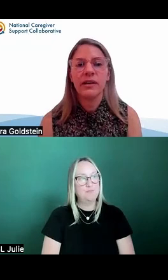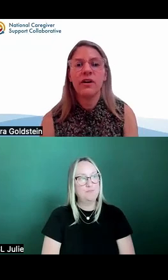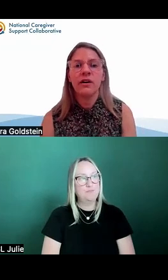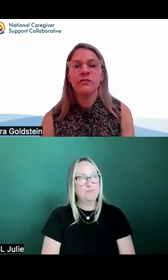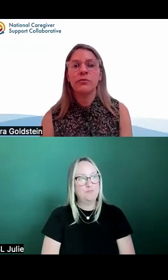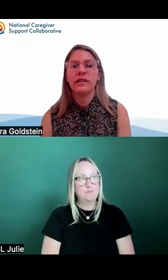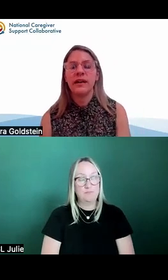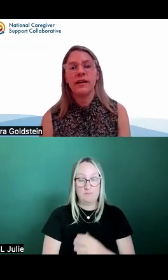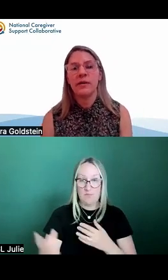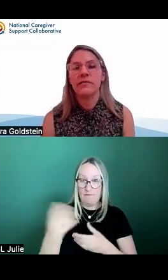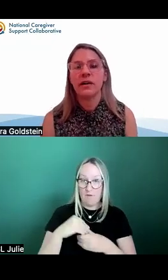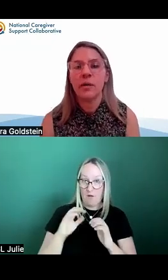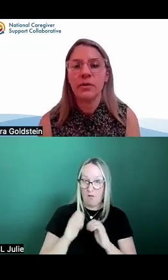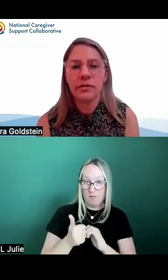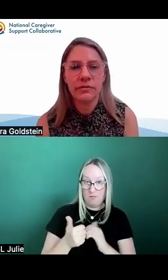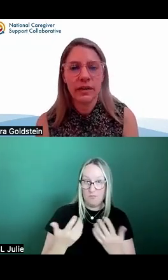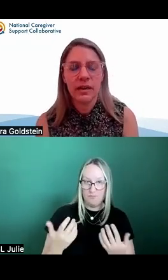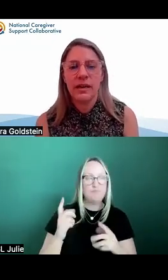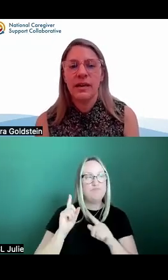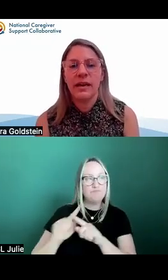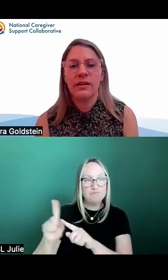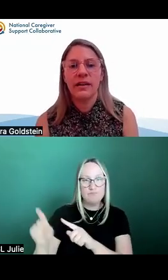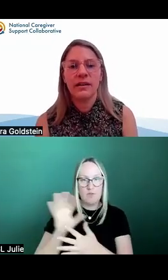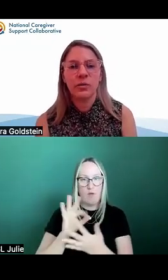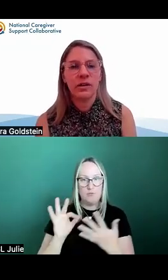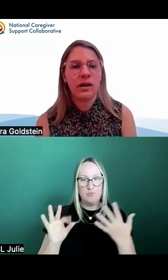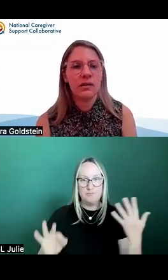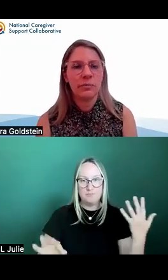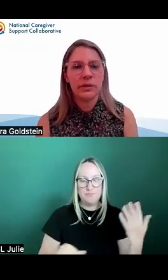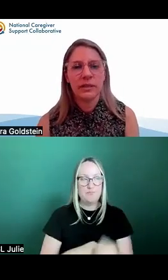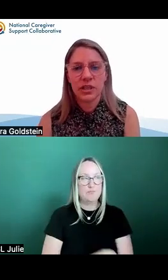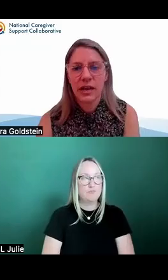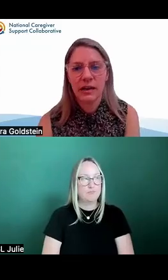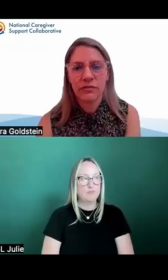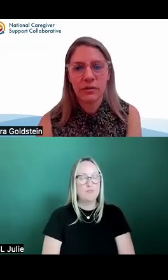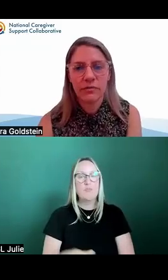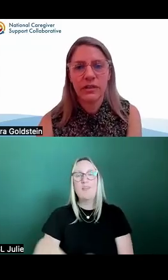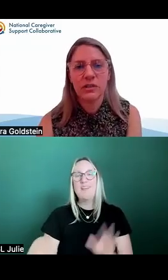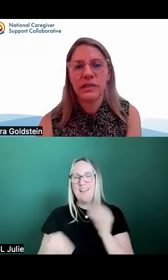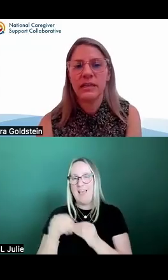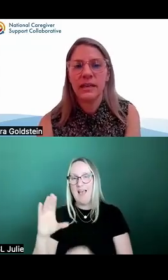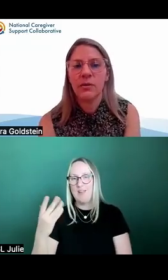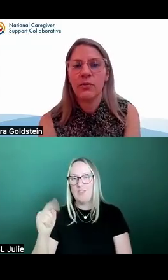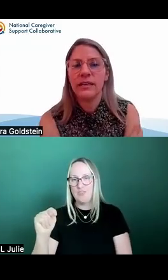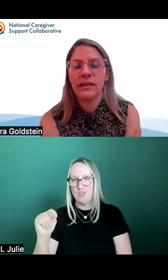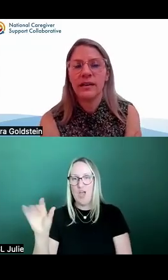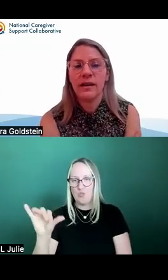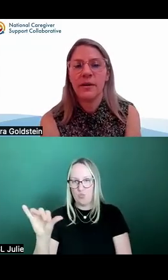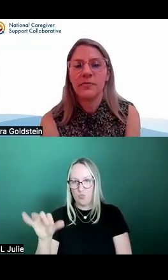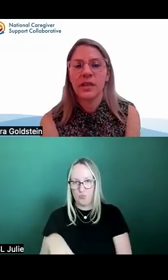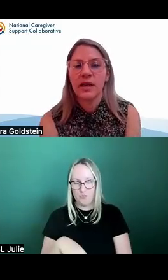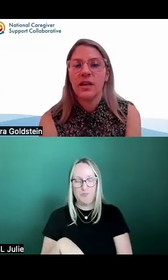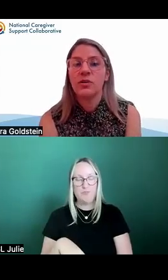involved? We have a couple of areas where I'll put in the chat after I'm finished speaking. You